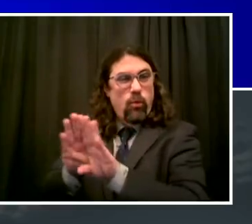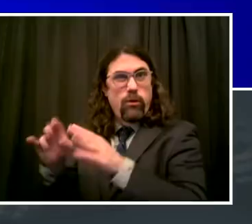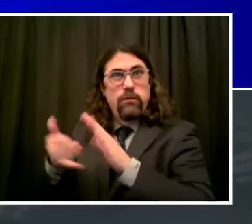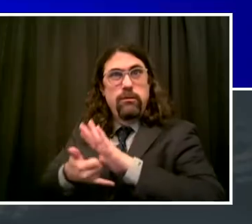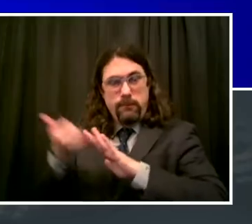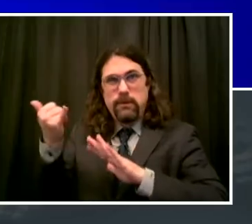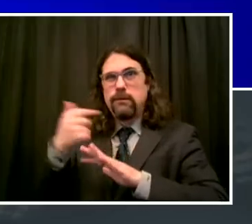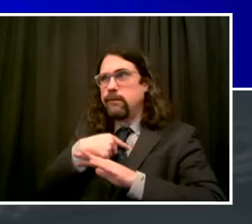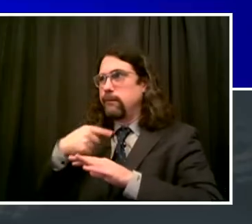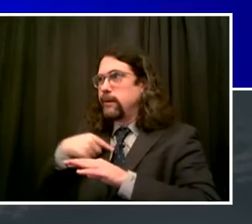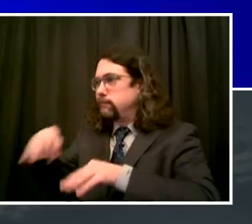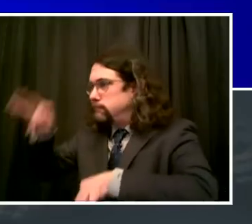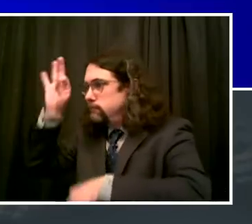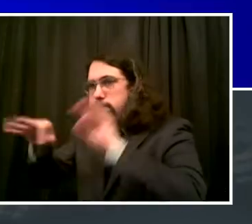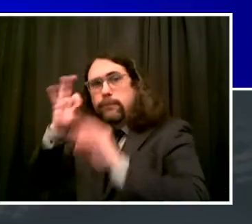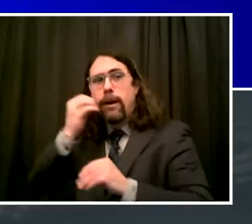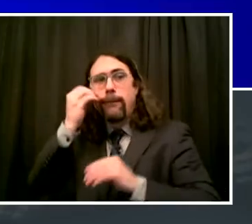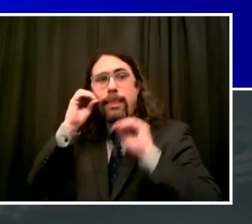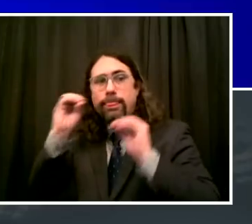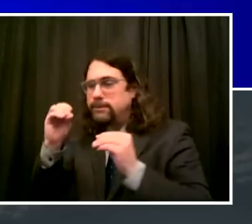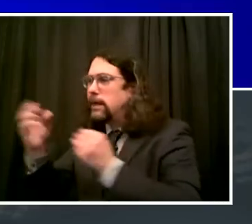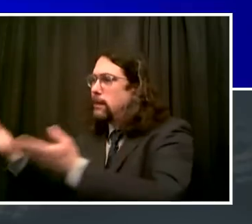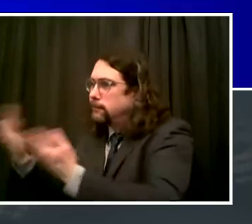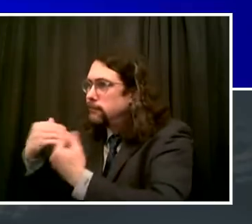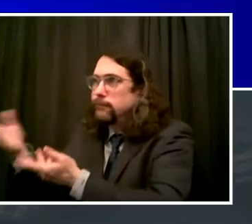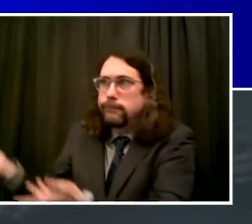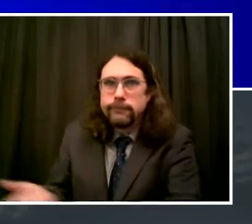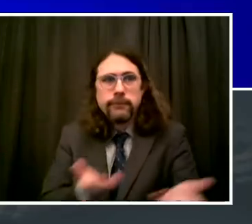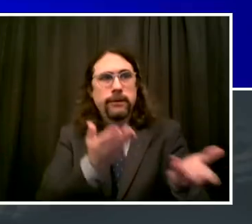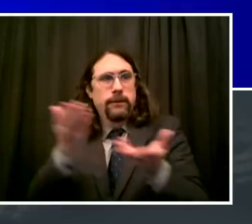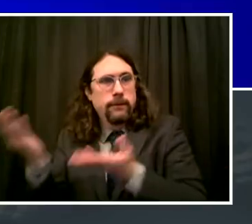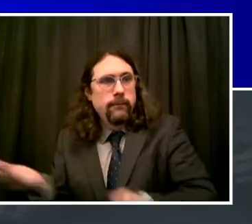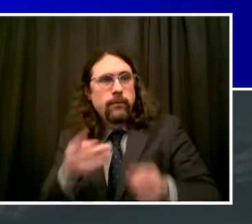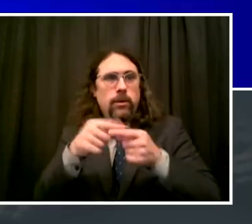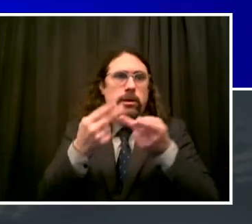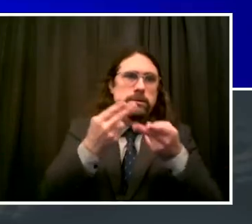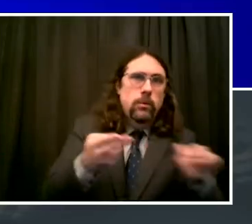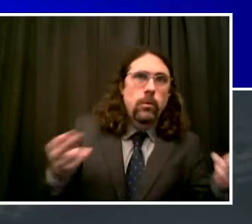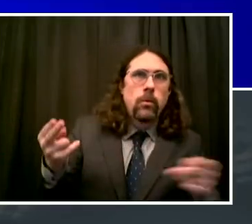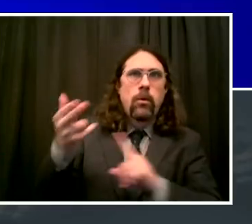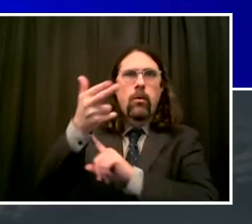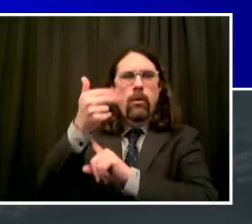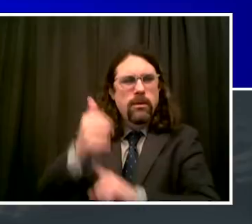HANI AFTER DAY, THE FACTS BEAR IT OUT. THE NEW INITIATIVES THAT